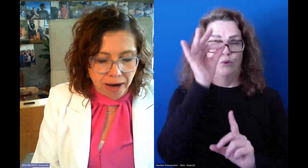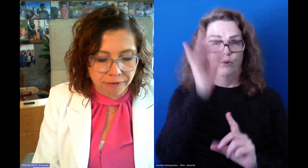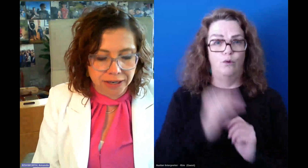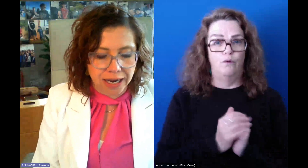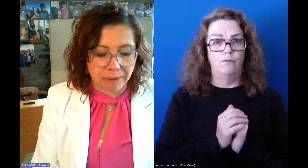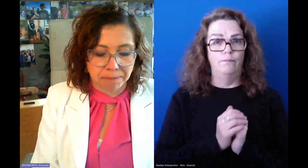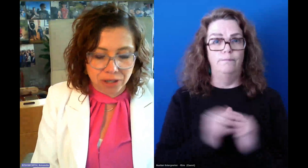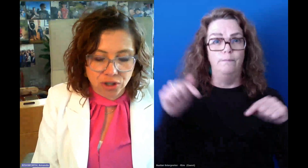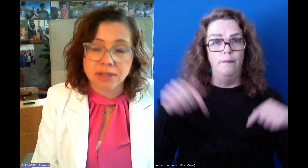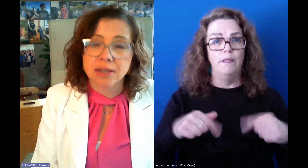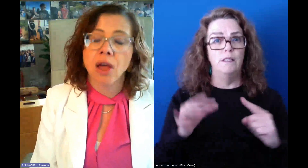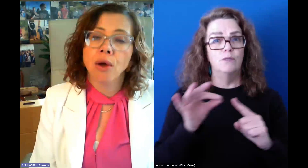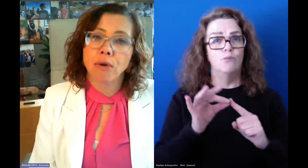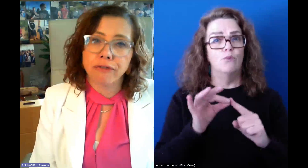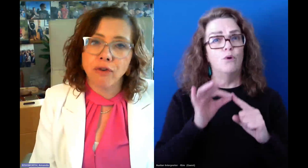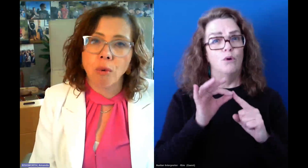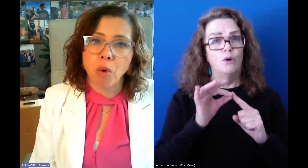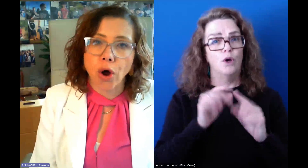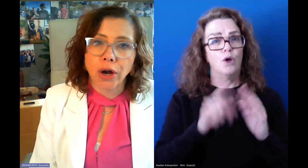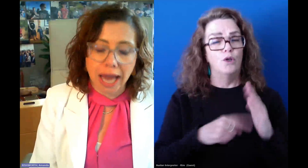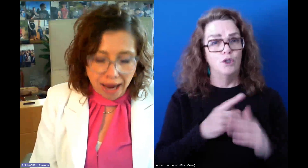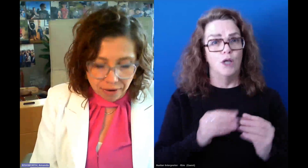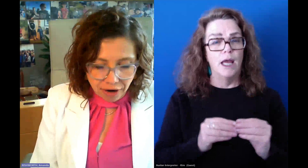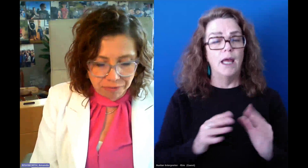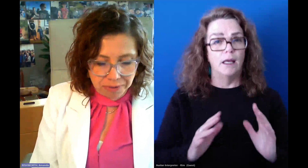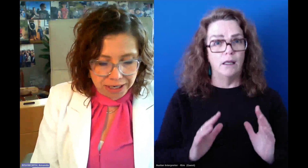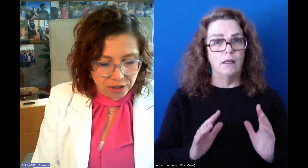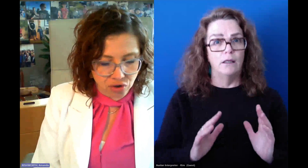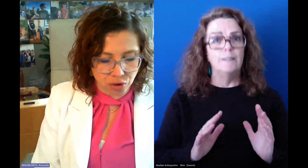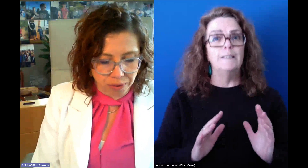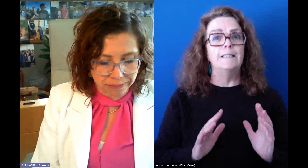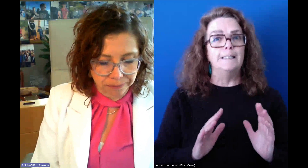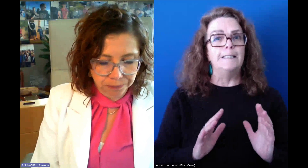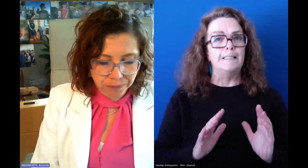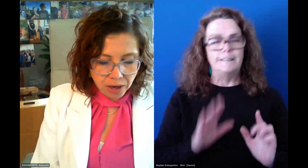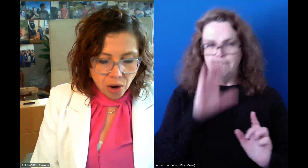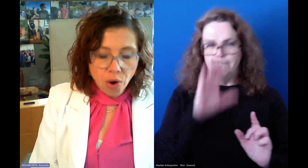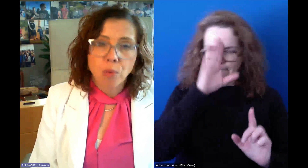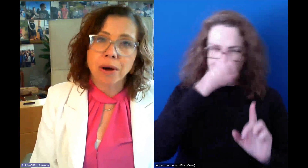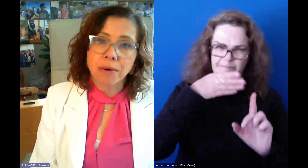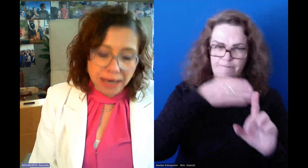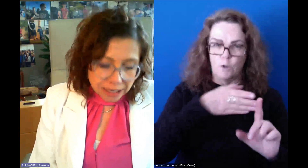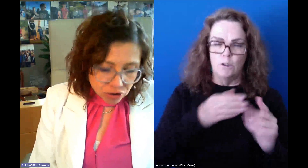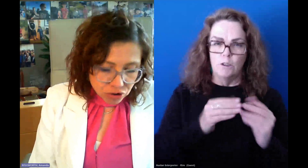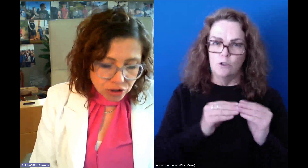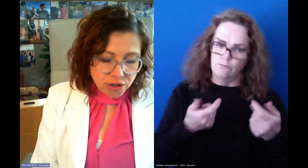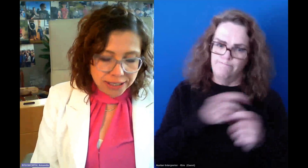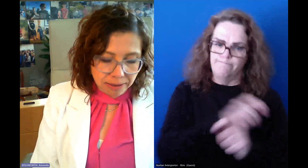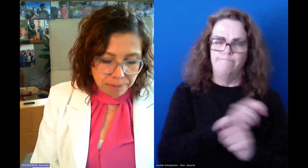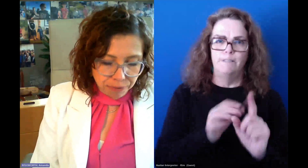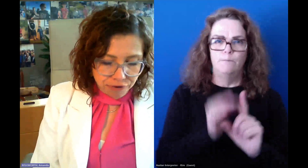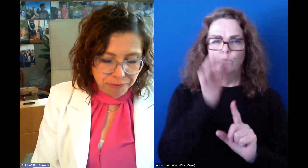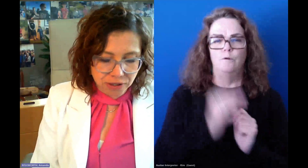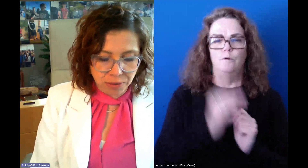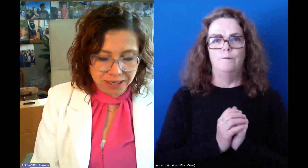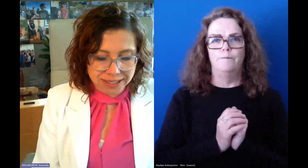part of the ambitious reform work our government is doing. We're introducing improvements to